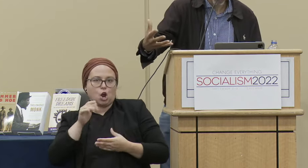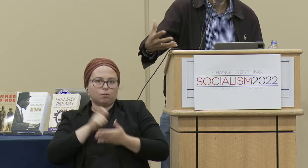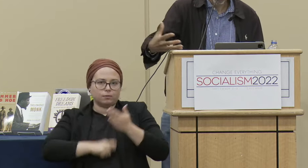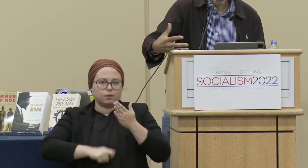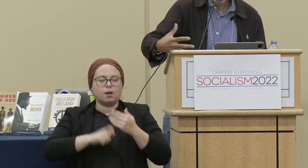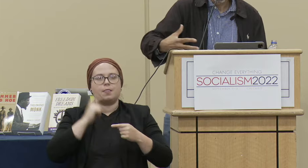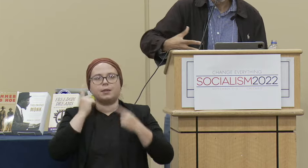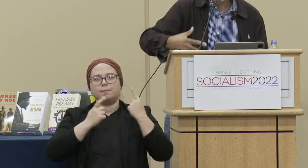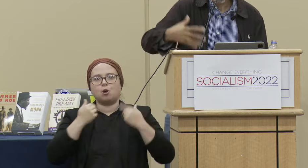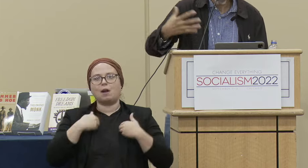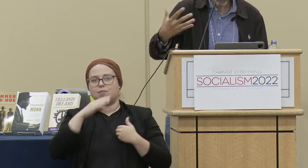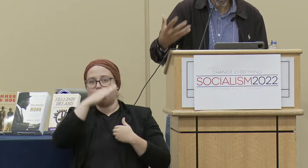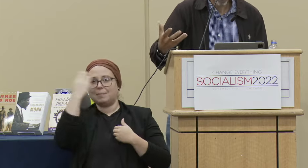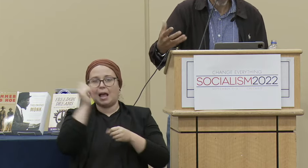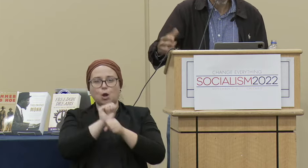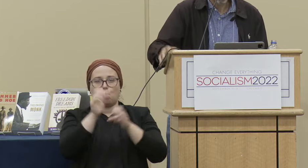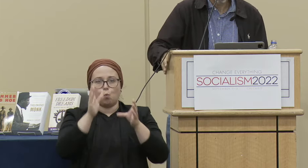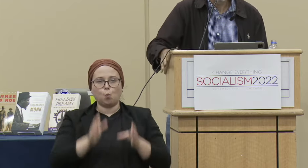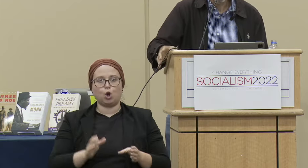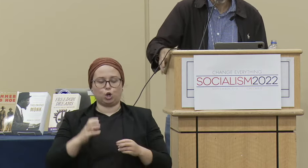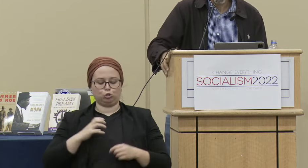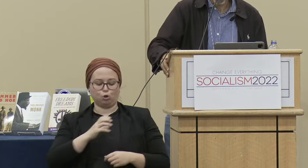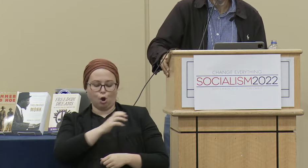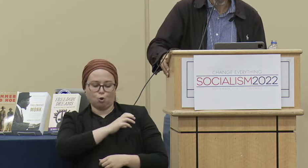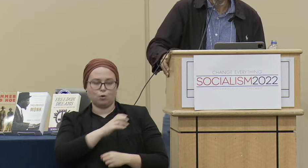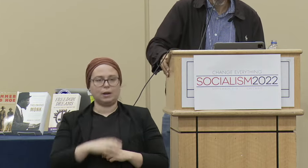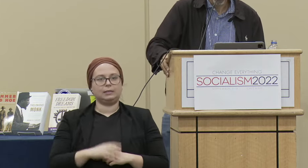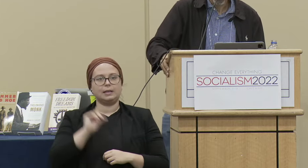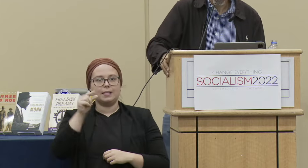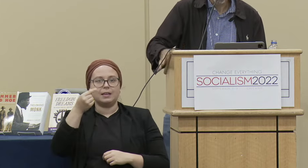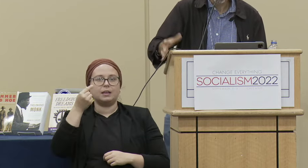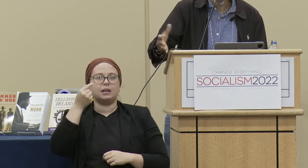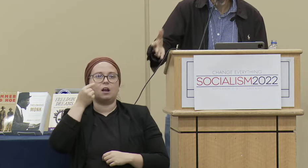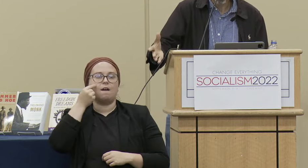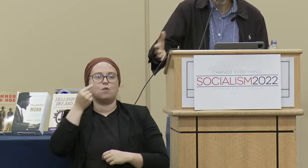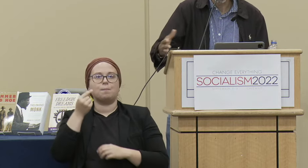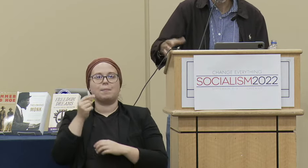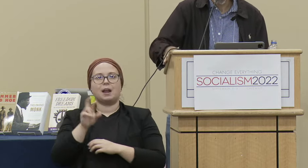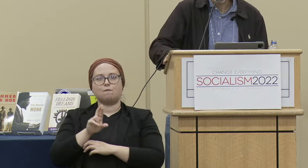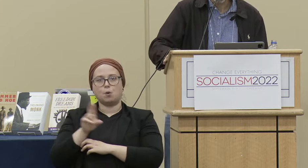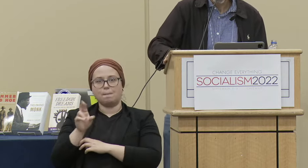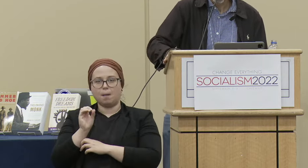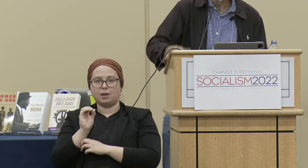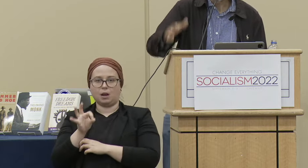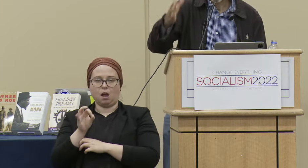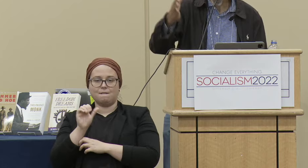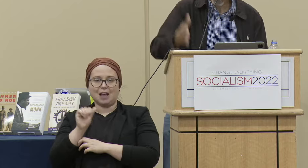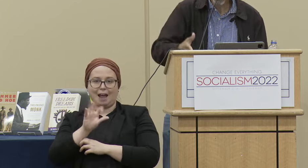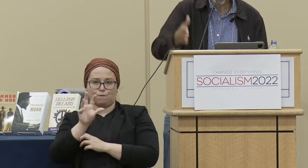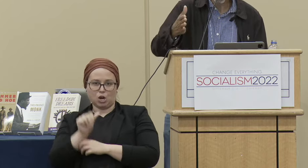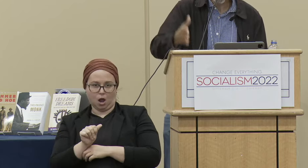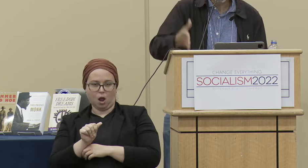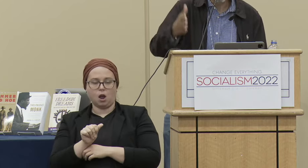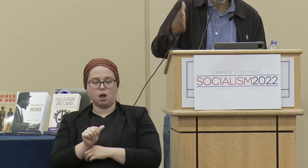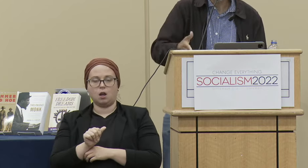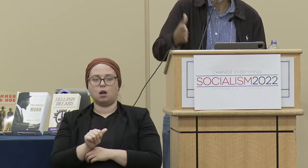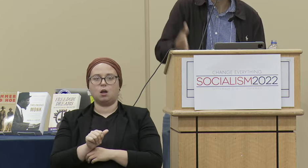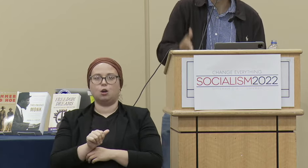the time. So, when you think about it, you have the Black Workers Congress, the provisional government of the